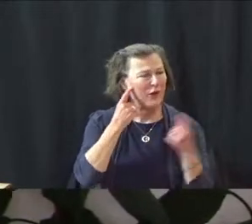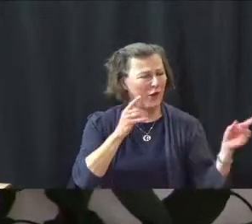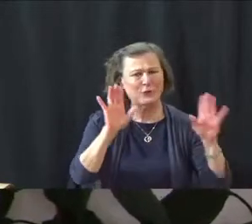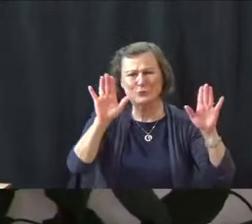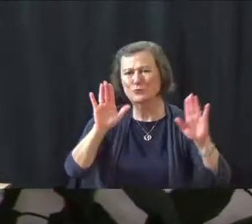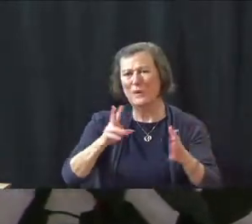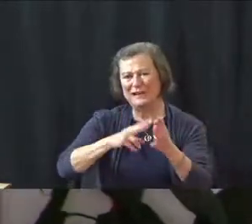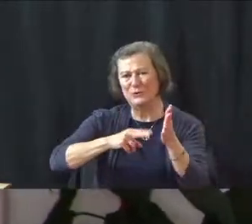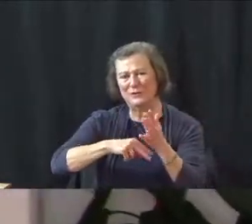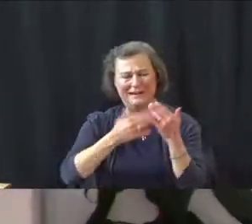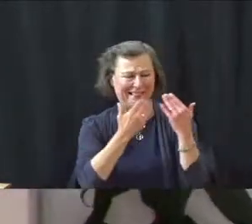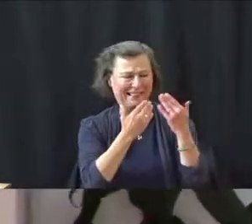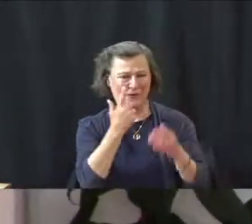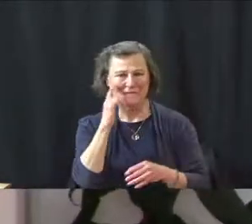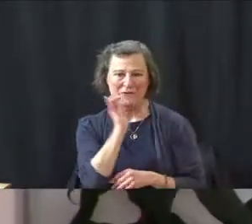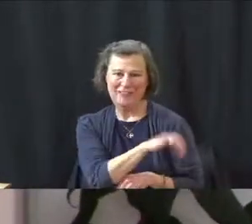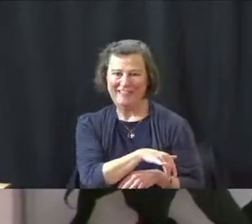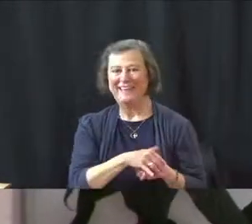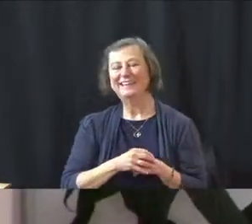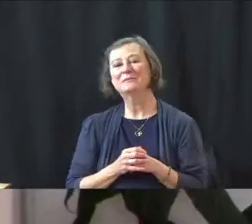Thank you for that.